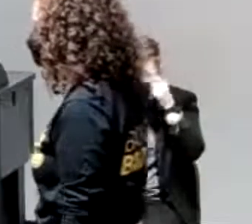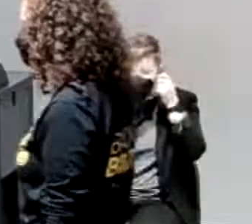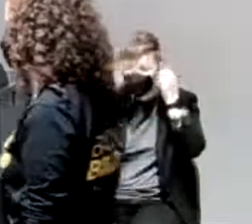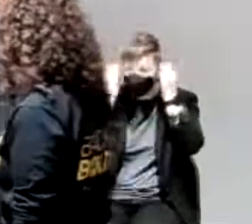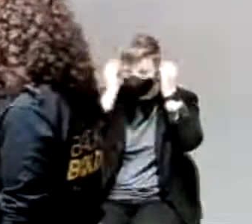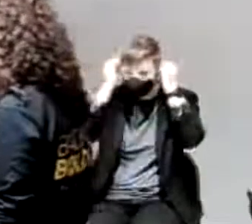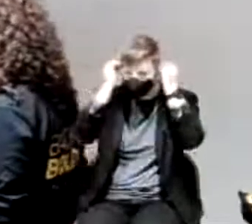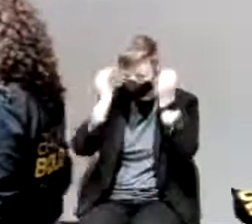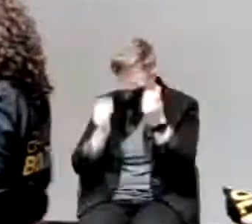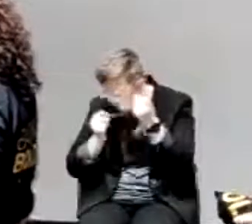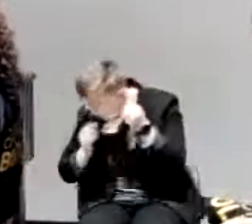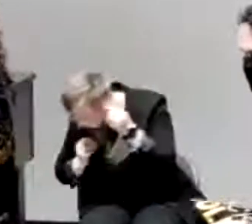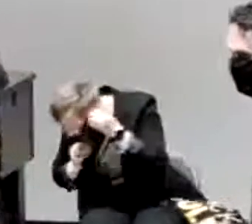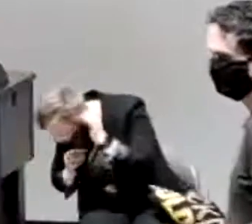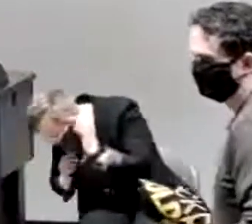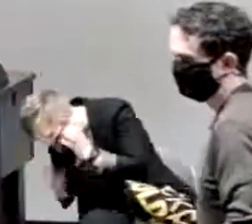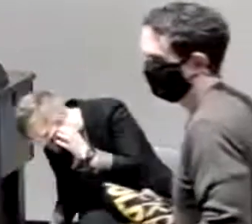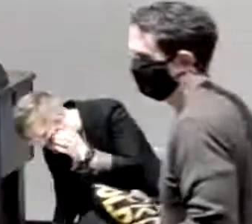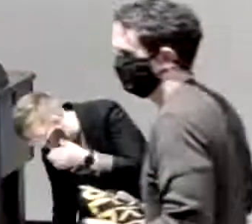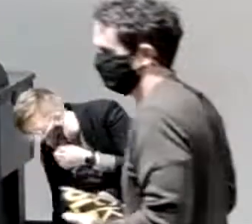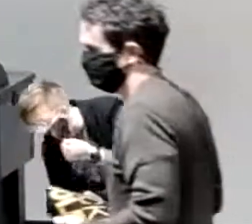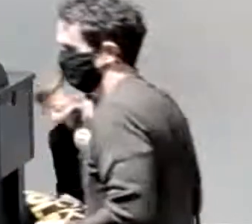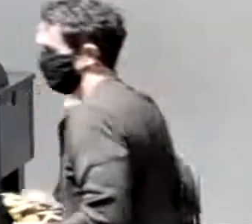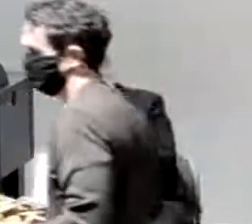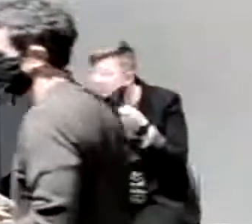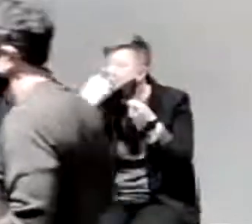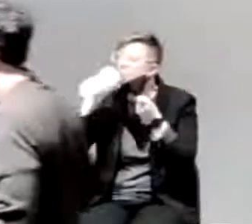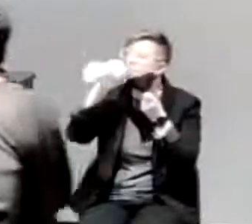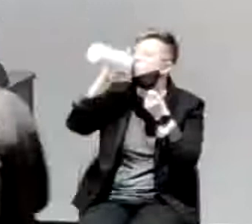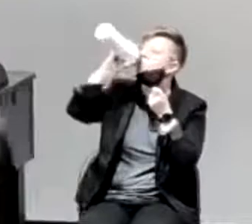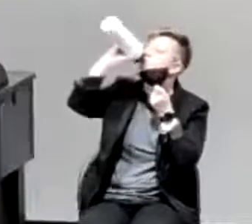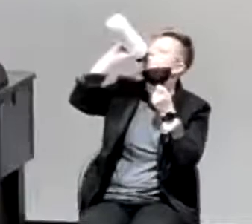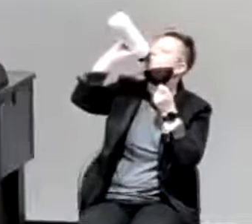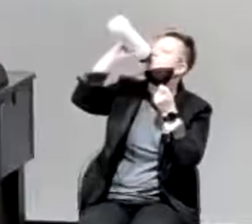Have a great rest of the afternoon and I look forward to seeing you tomorrow.